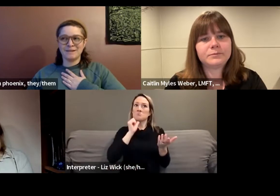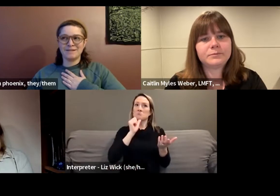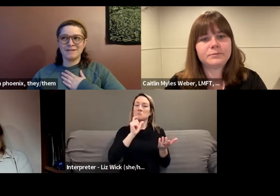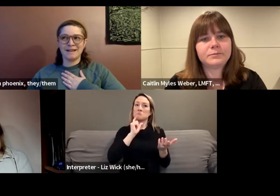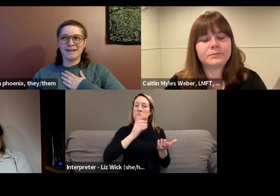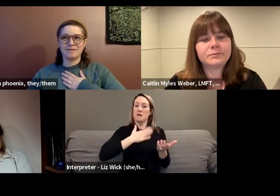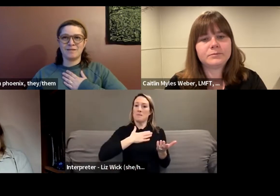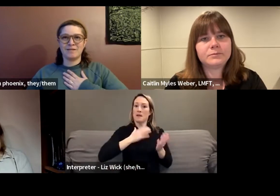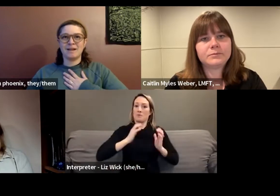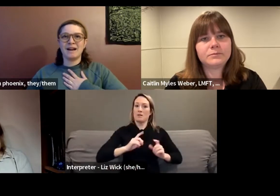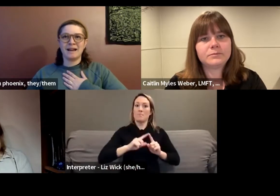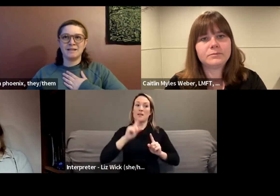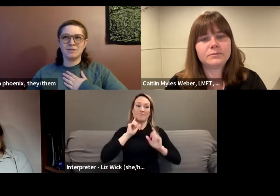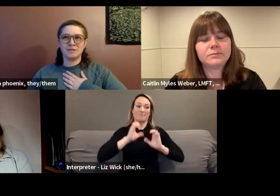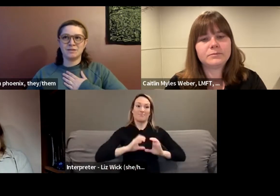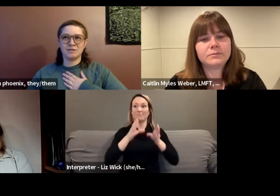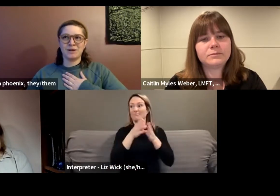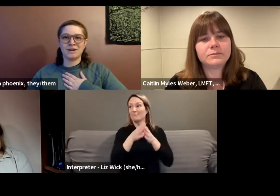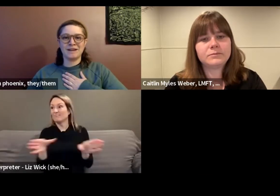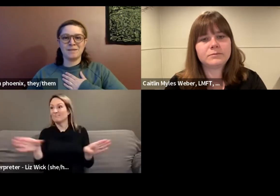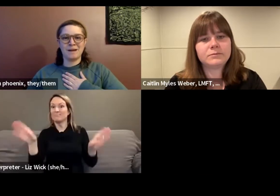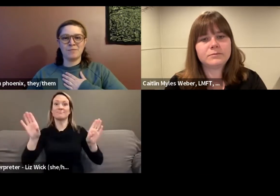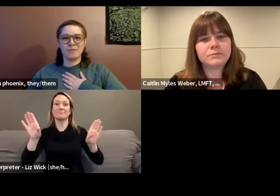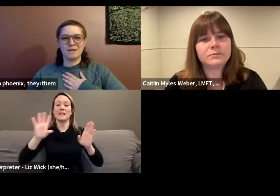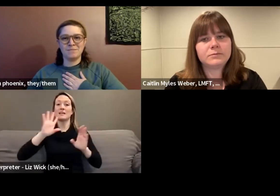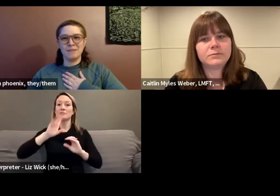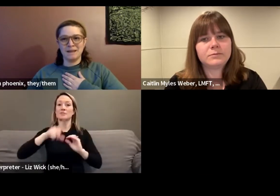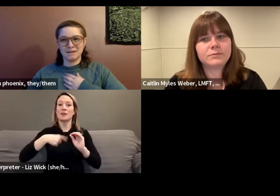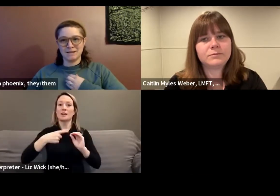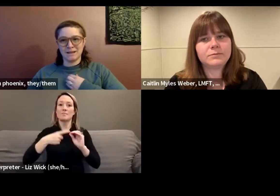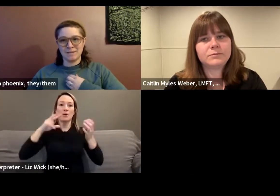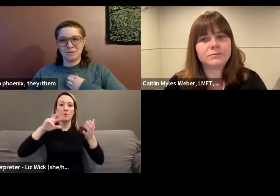but clients of all kinds, just talking about what it means to them